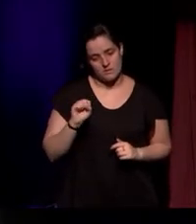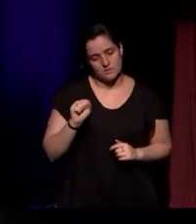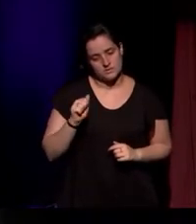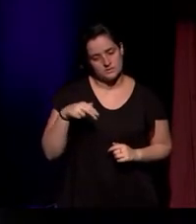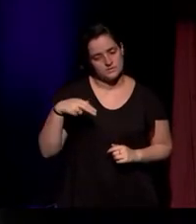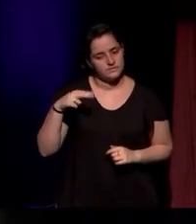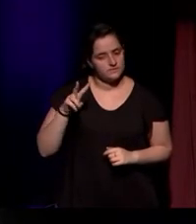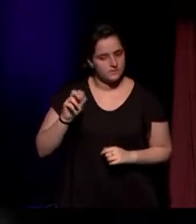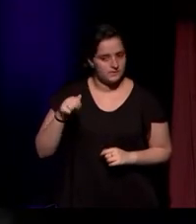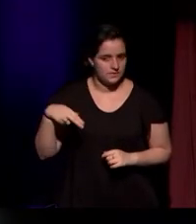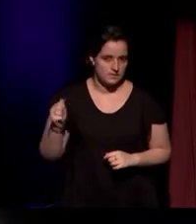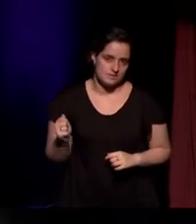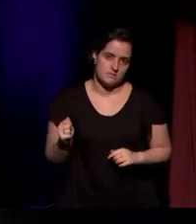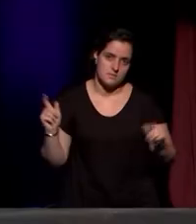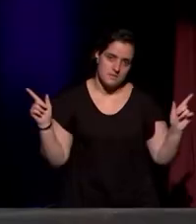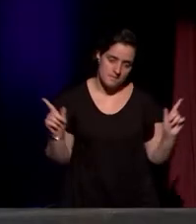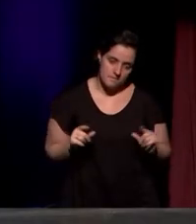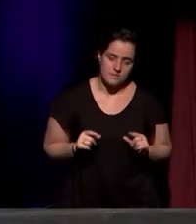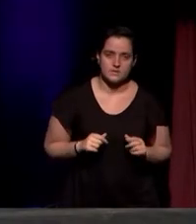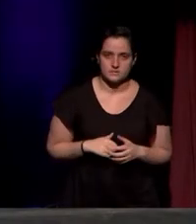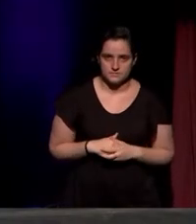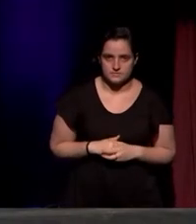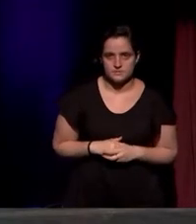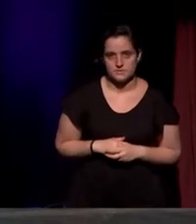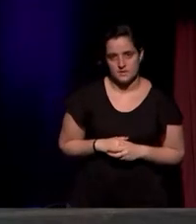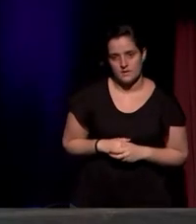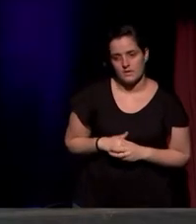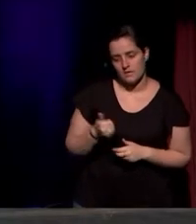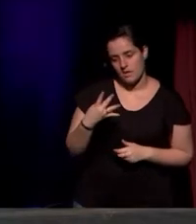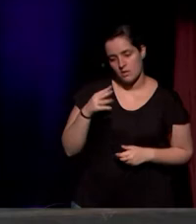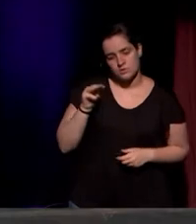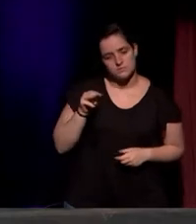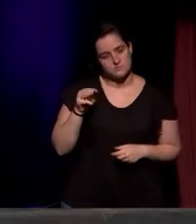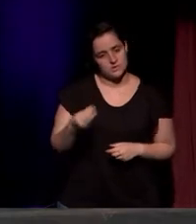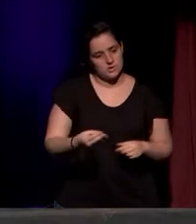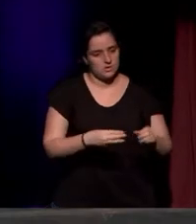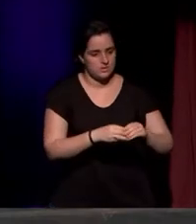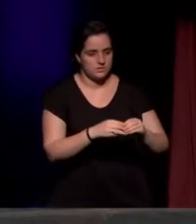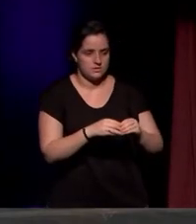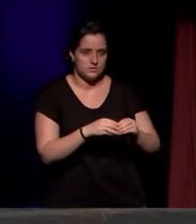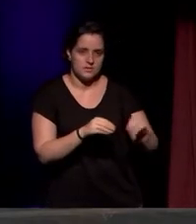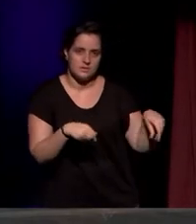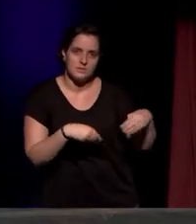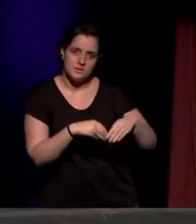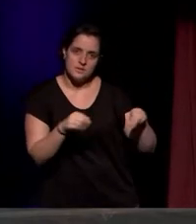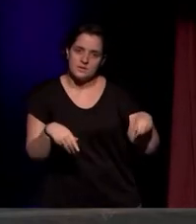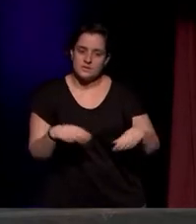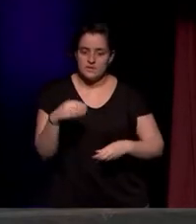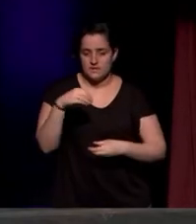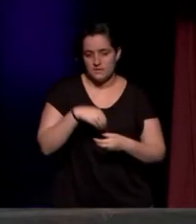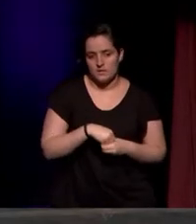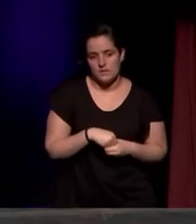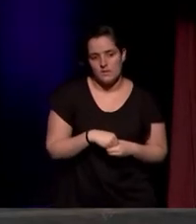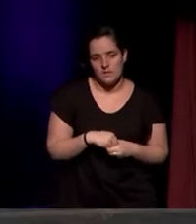the ProSavana Project, of the 14 million hectares, because in the province of Nampula,